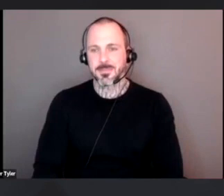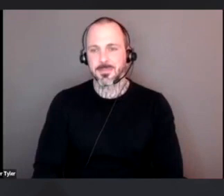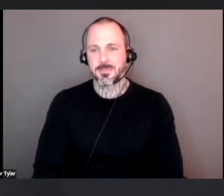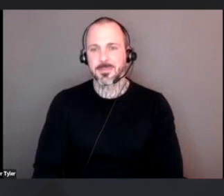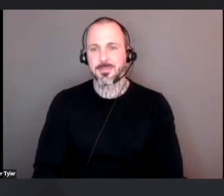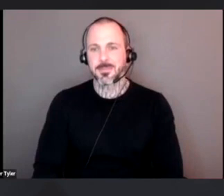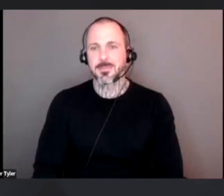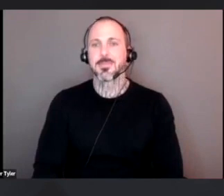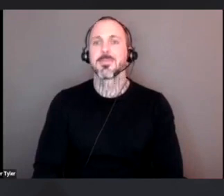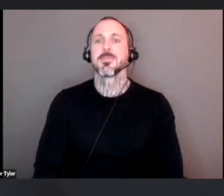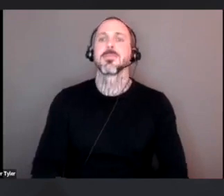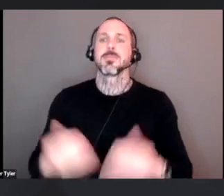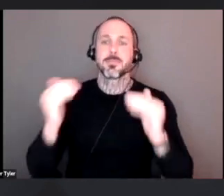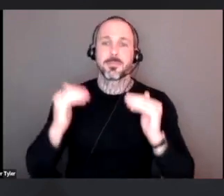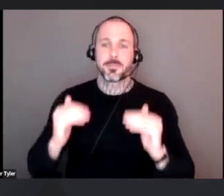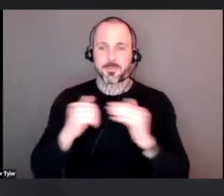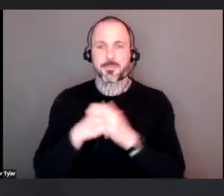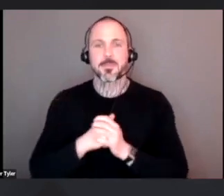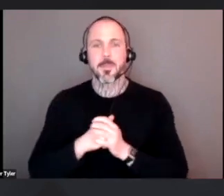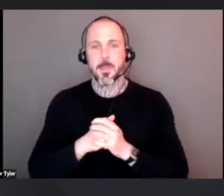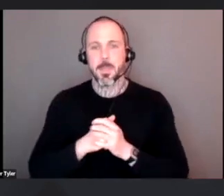to assist diverse candidates during the recruitment process?"